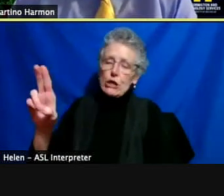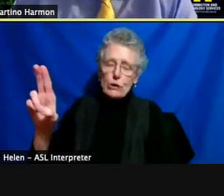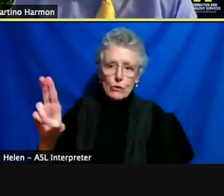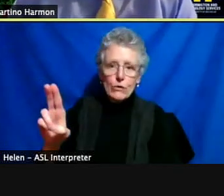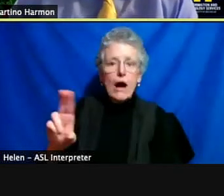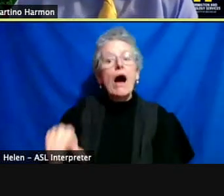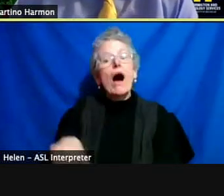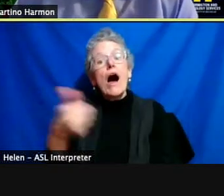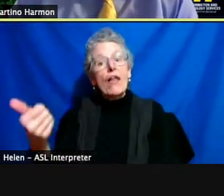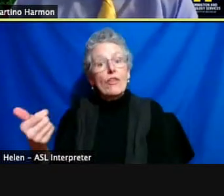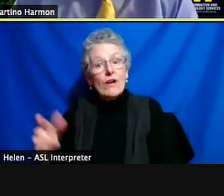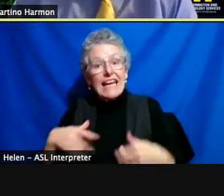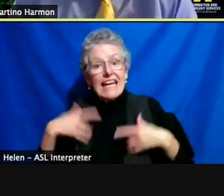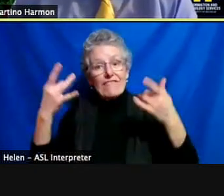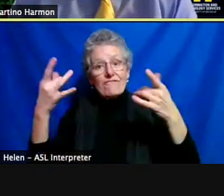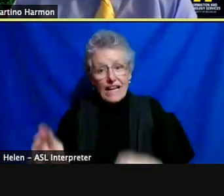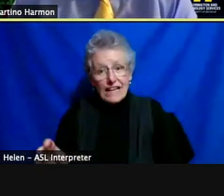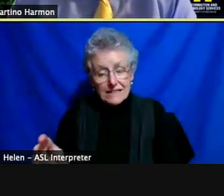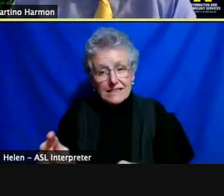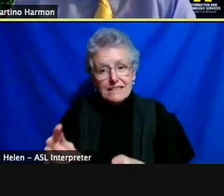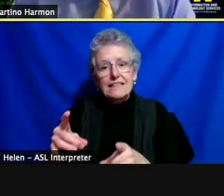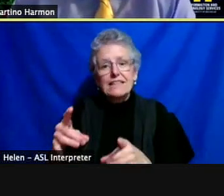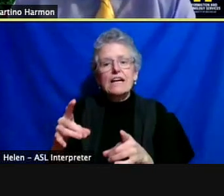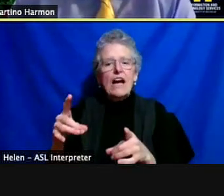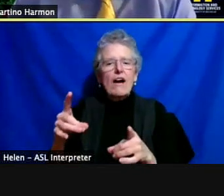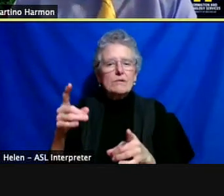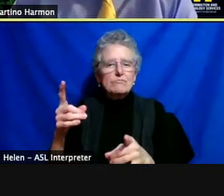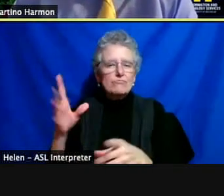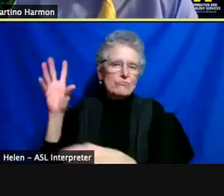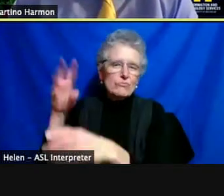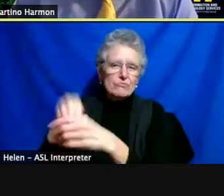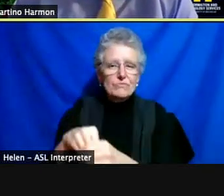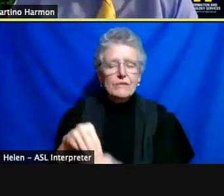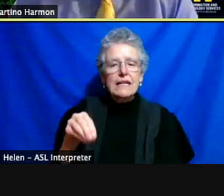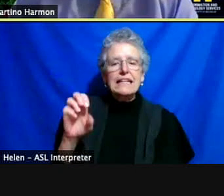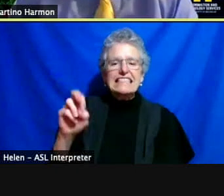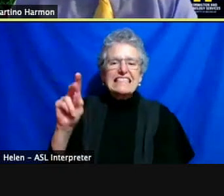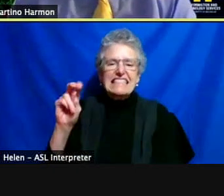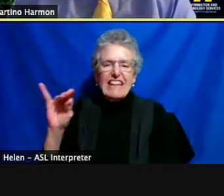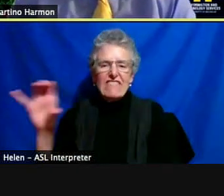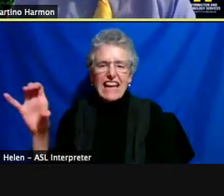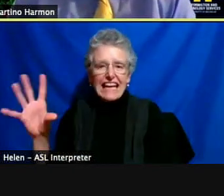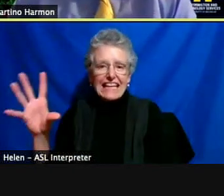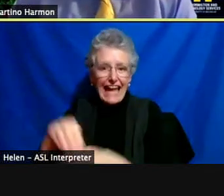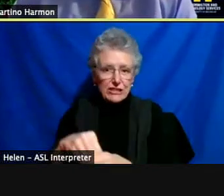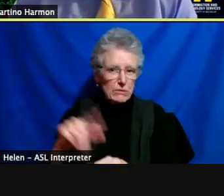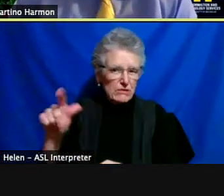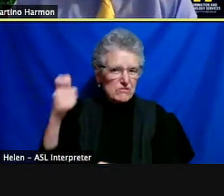and resources surrounding civic engagement. I also wanna give a shout out to the Ginsburg Center,